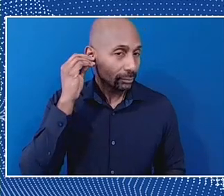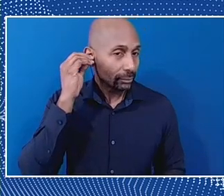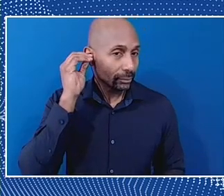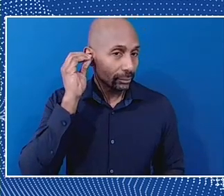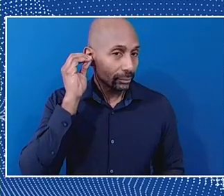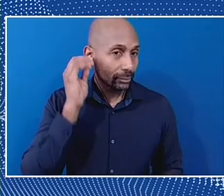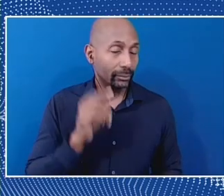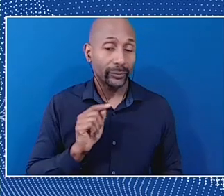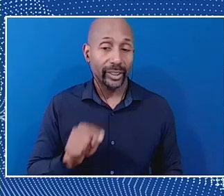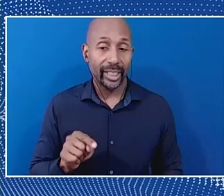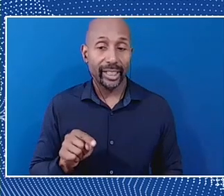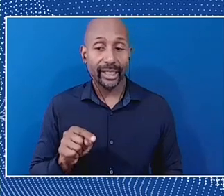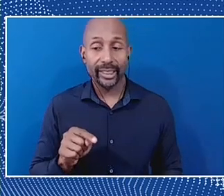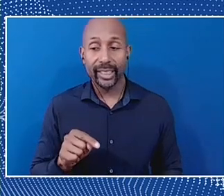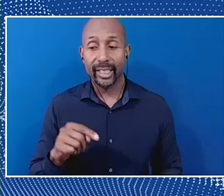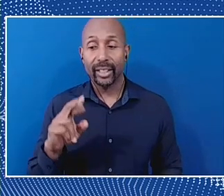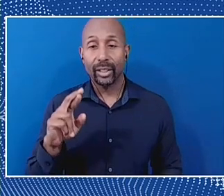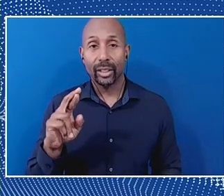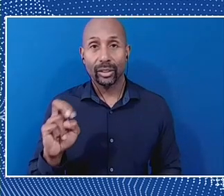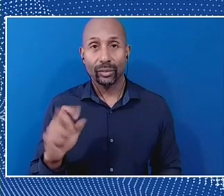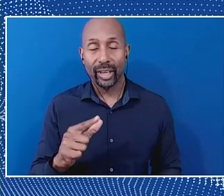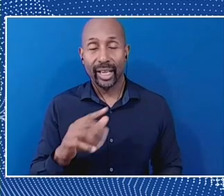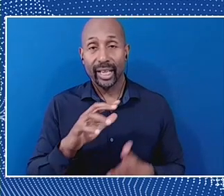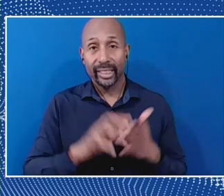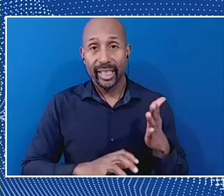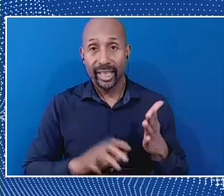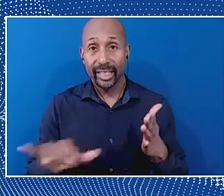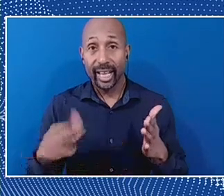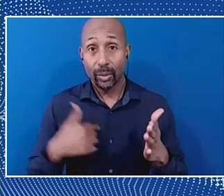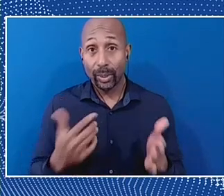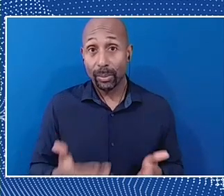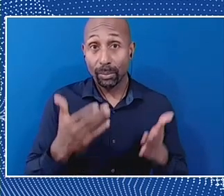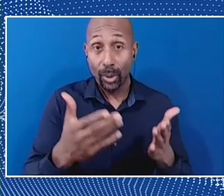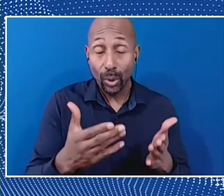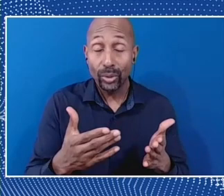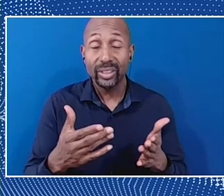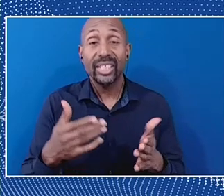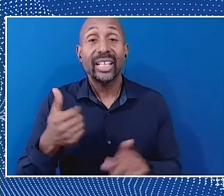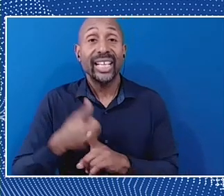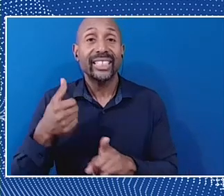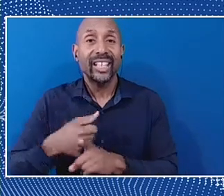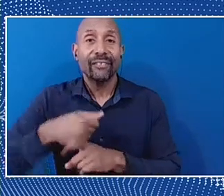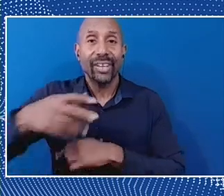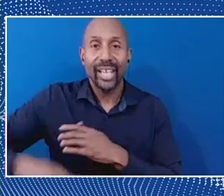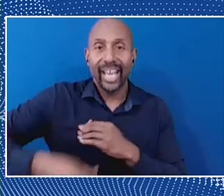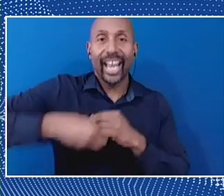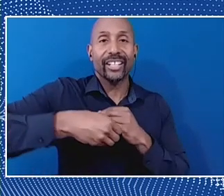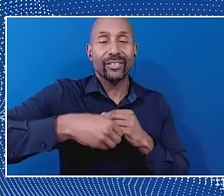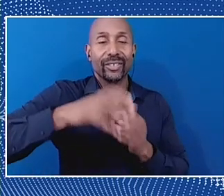regulatory text is in addition to all of what we've discussed already, which we're not opening up for discussion.